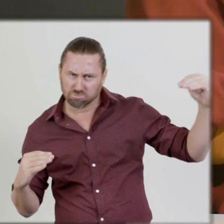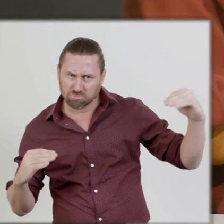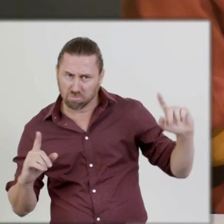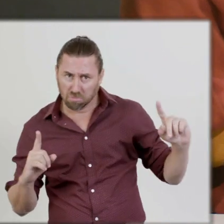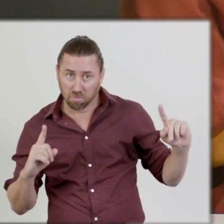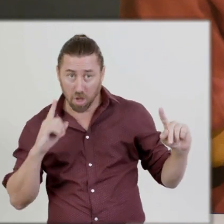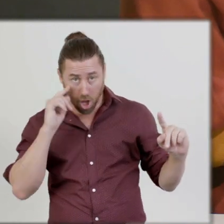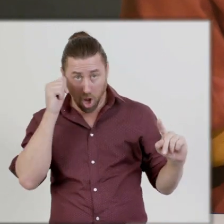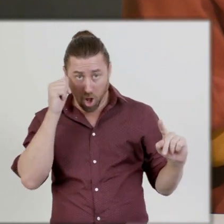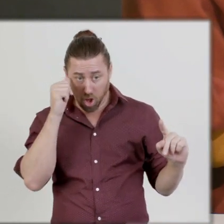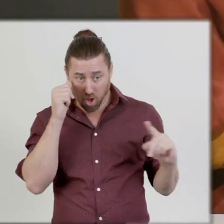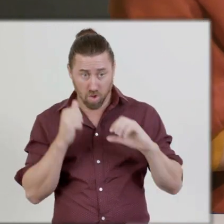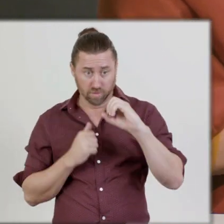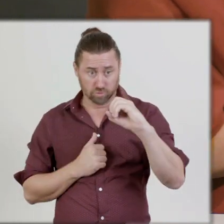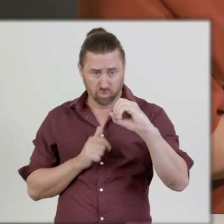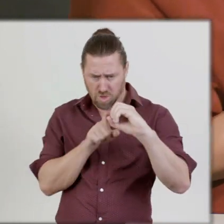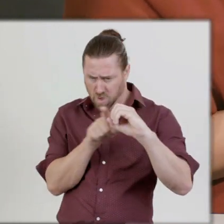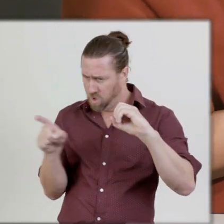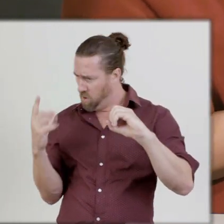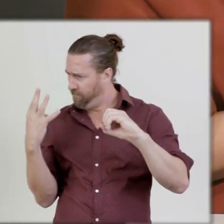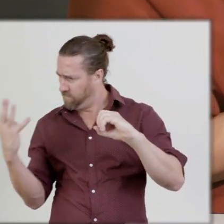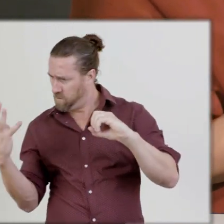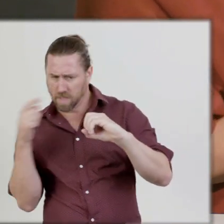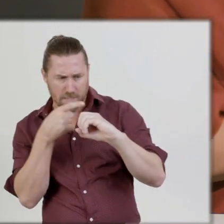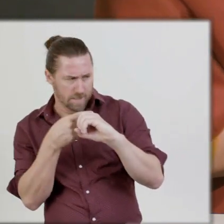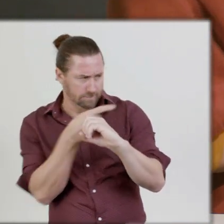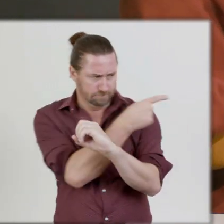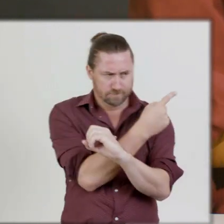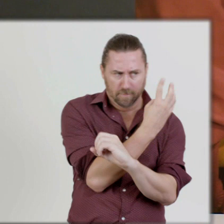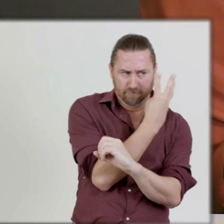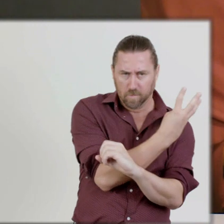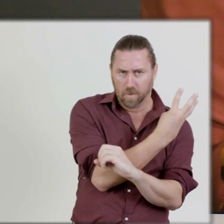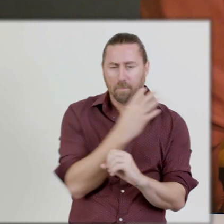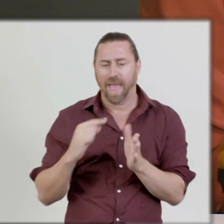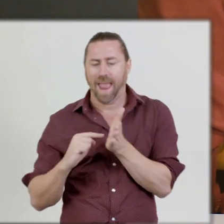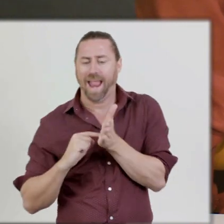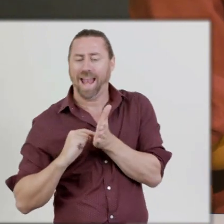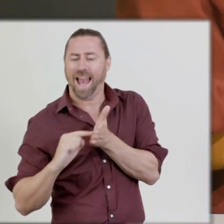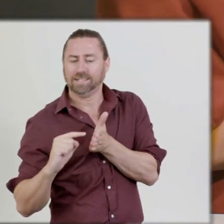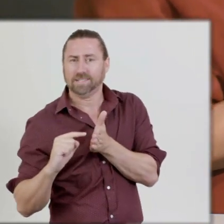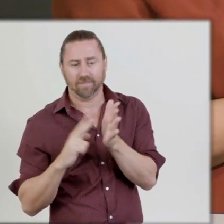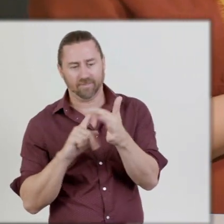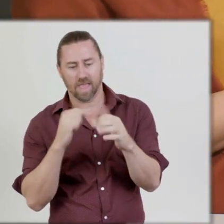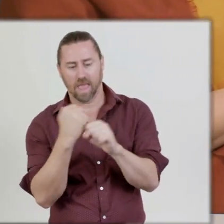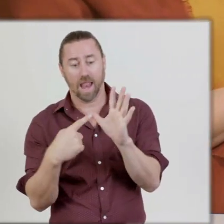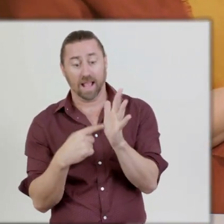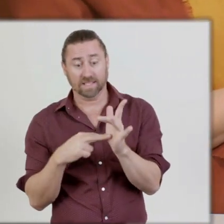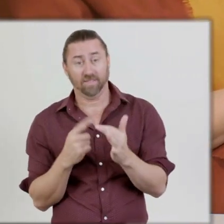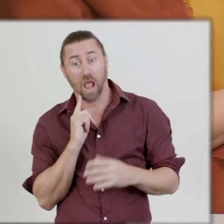Even though they're the same distance from 0, negative 4 is to the left.